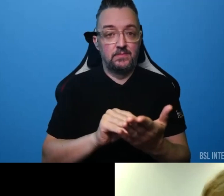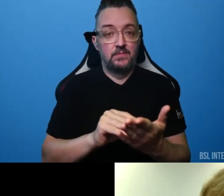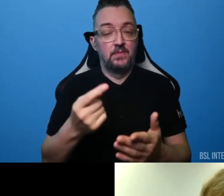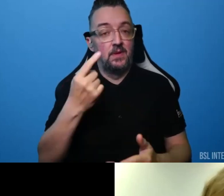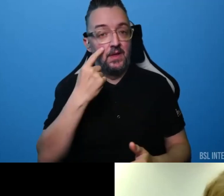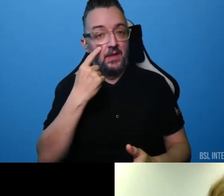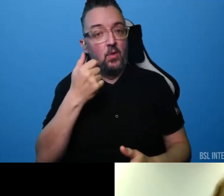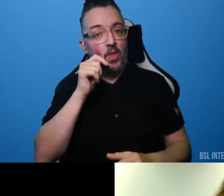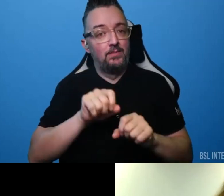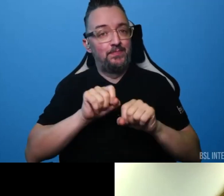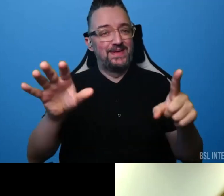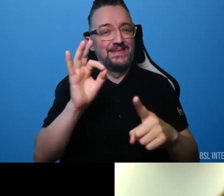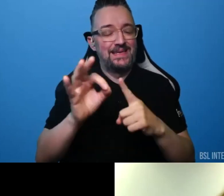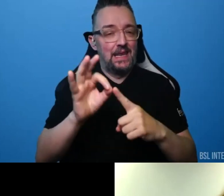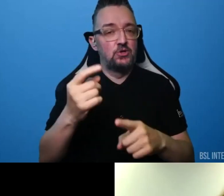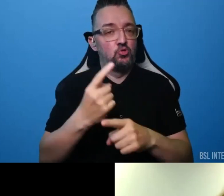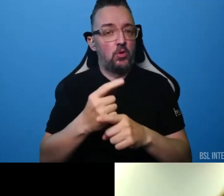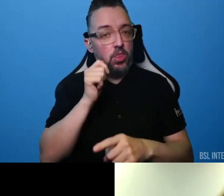because there'll be details about this talk coming soon.